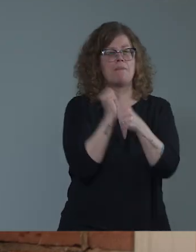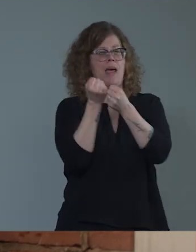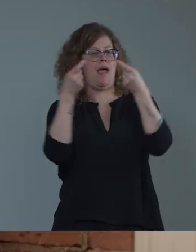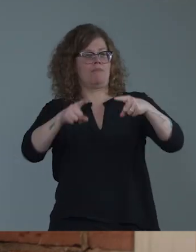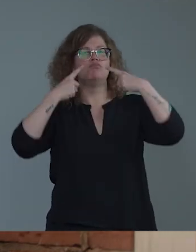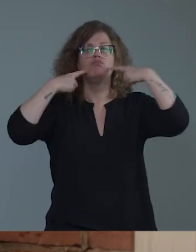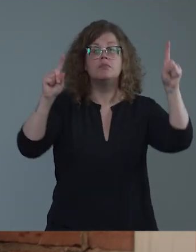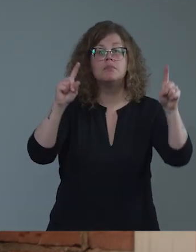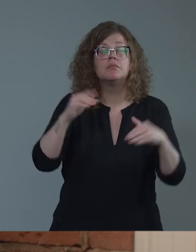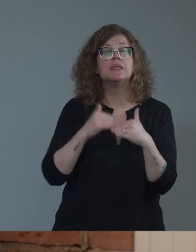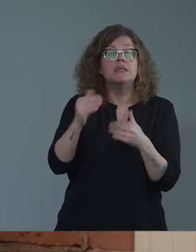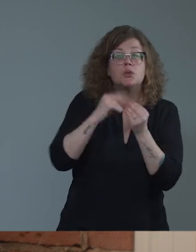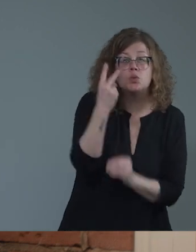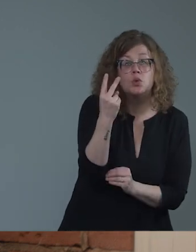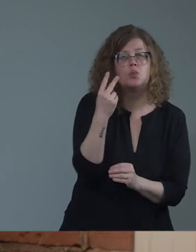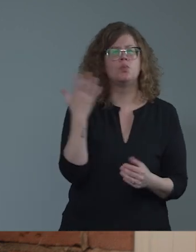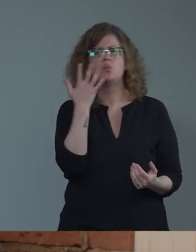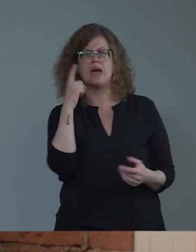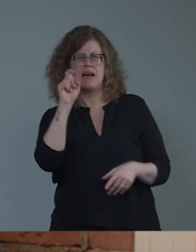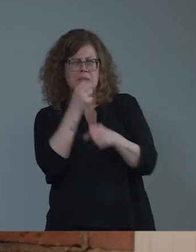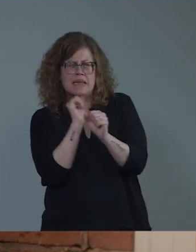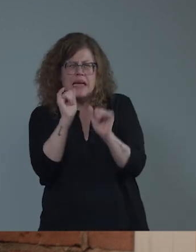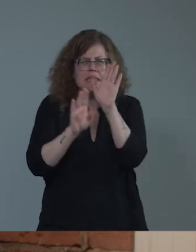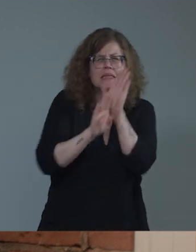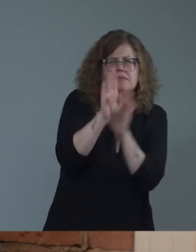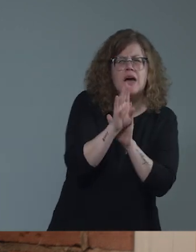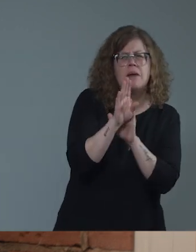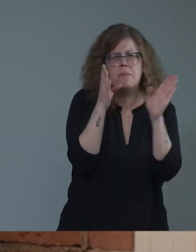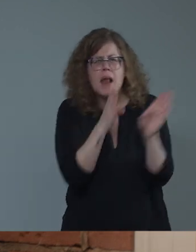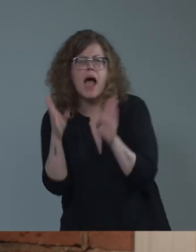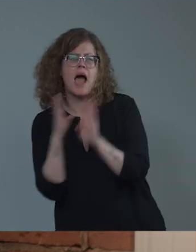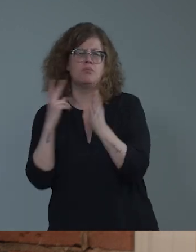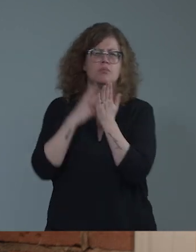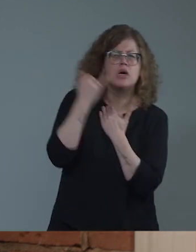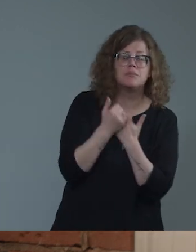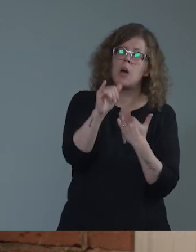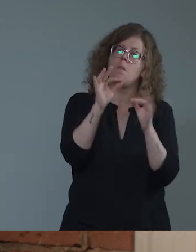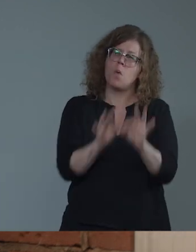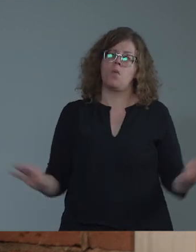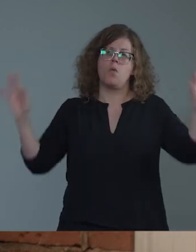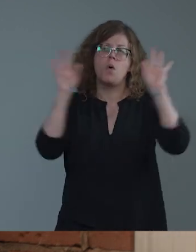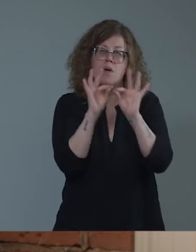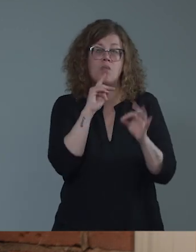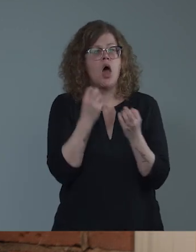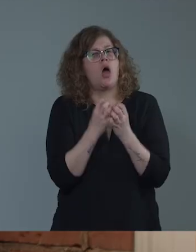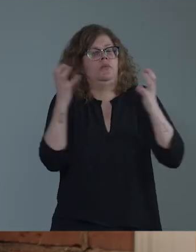is important. A lot of people forget that with art it's subjective. And so you may think that you all